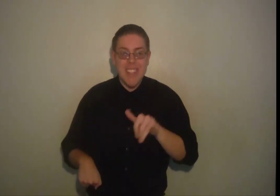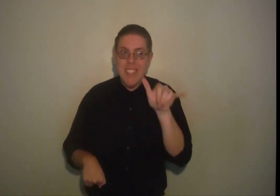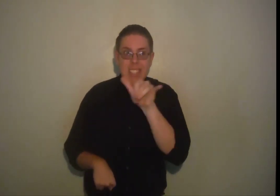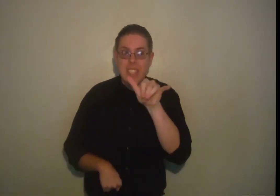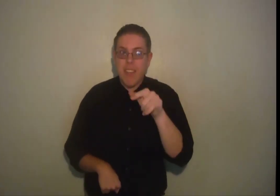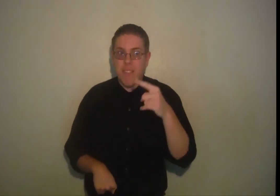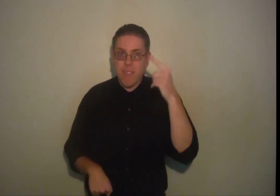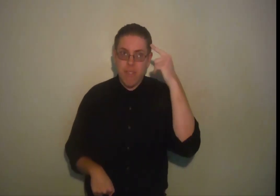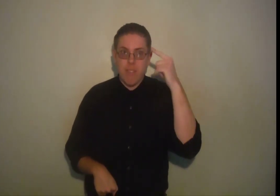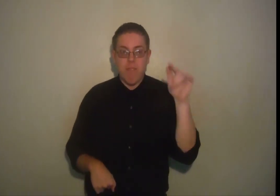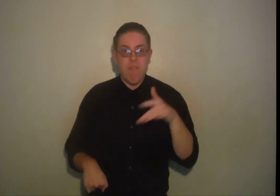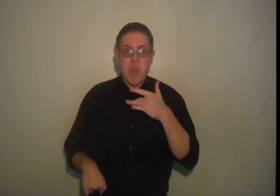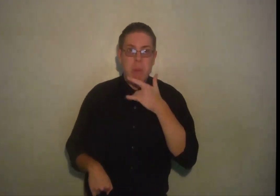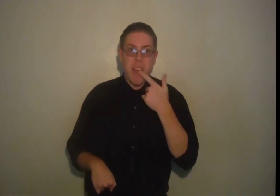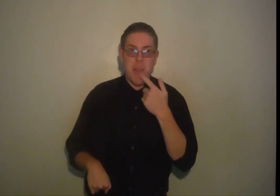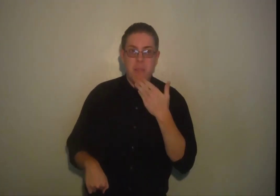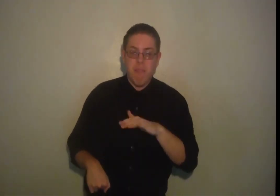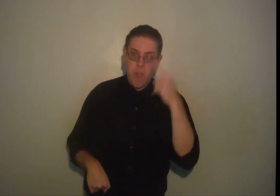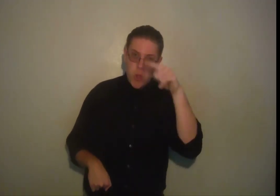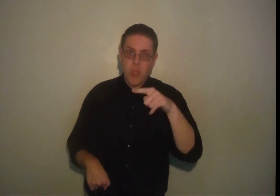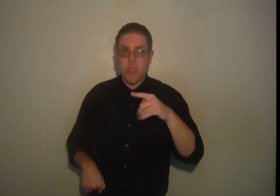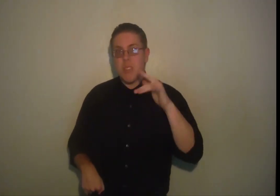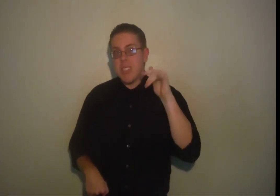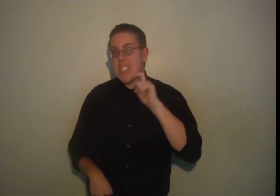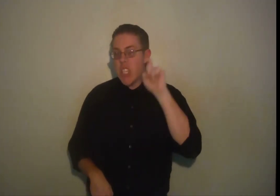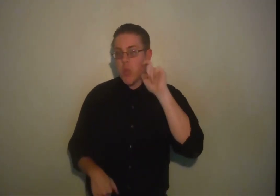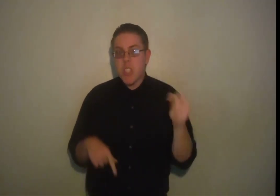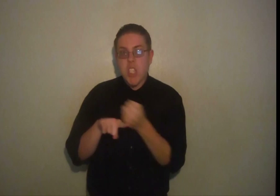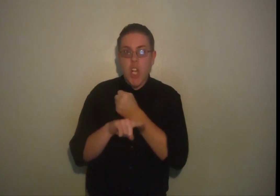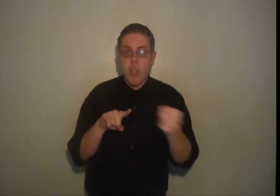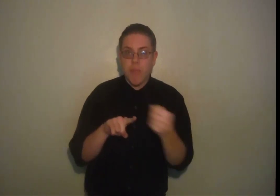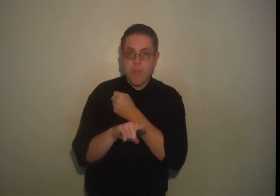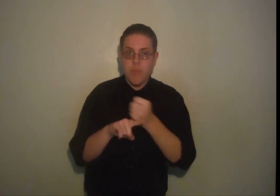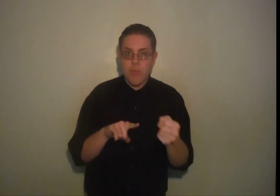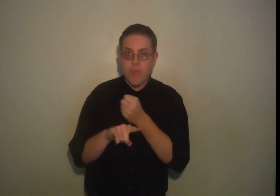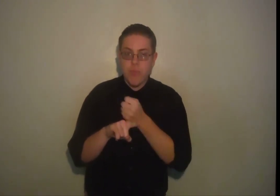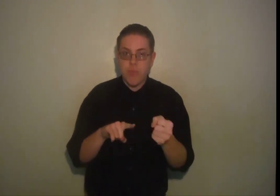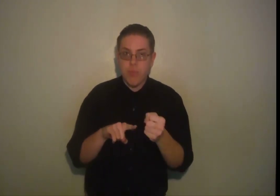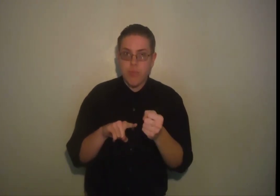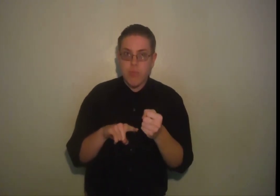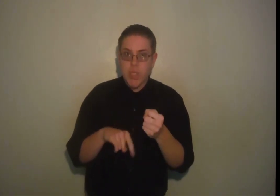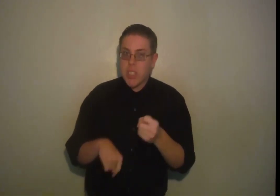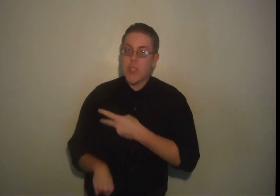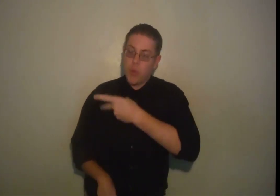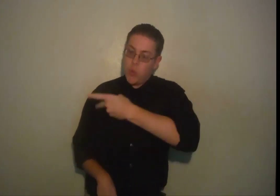Regretting drinking is not the same as regretting sexual assault.